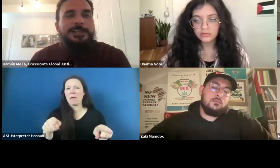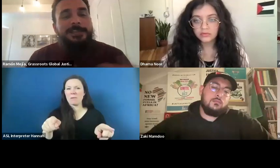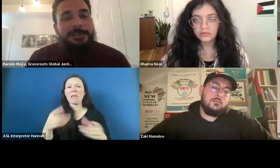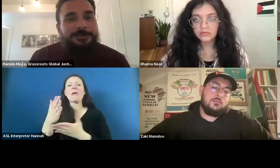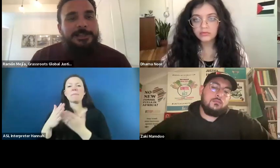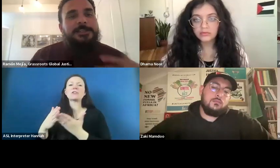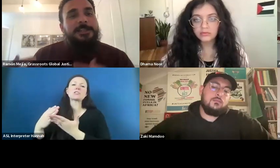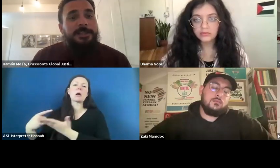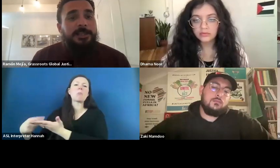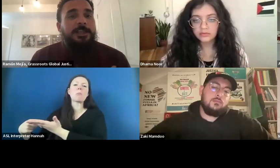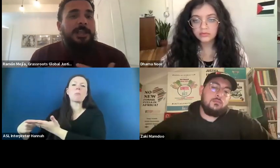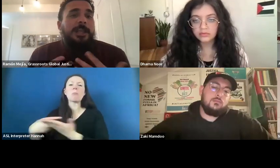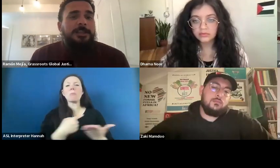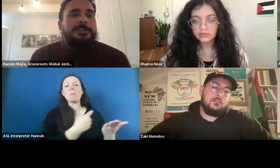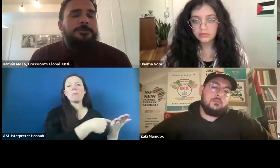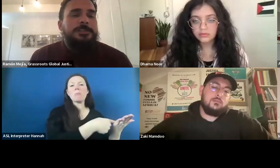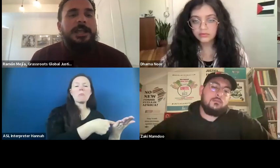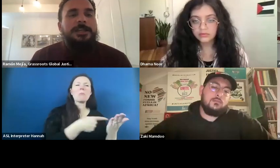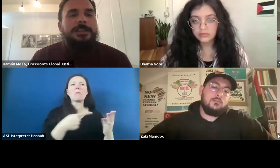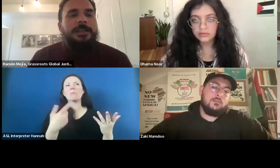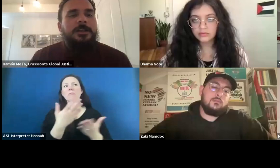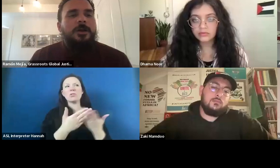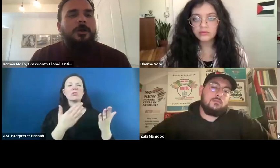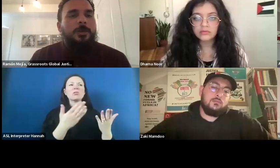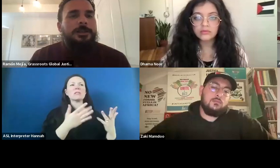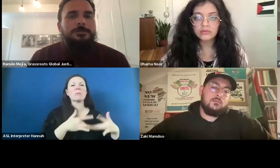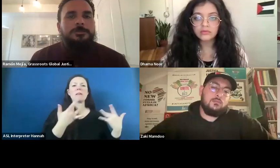and side events and in civil society that are wanting to